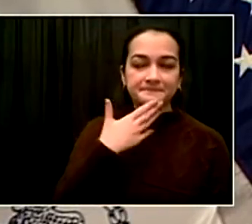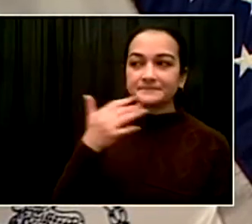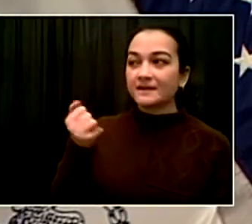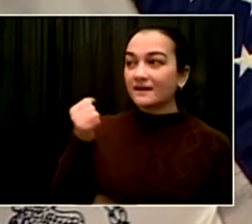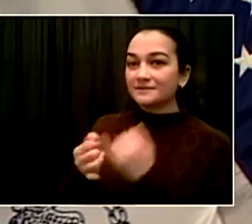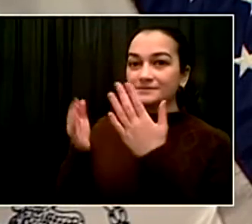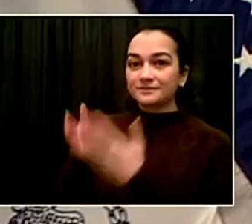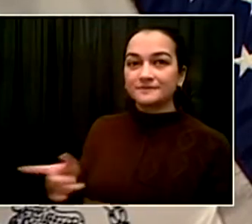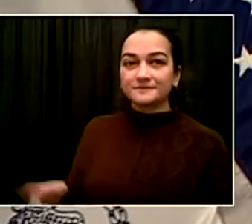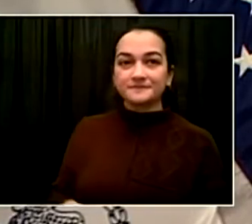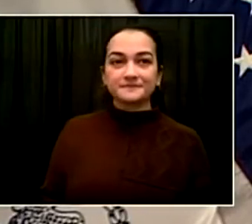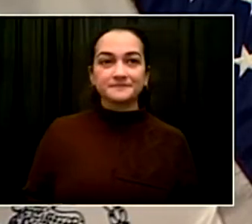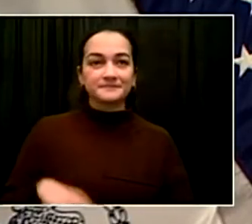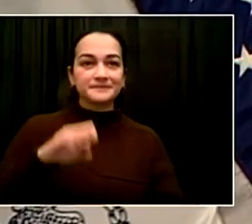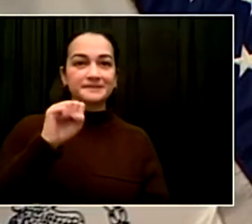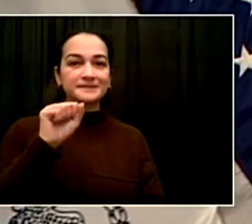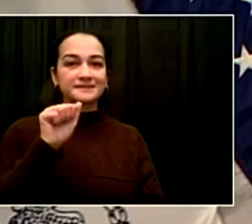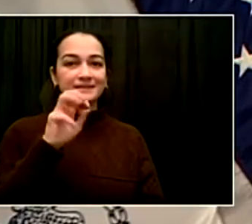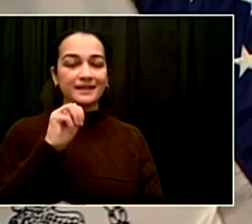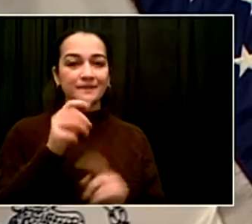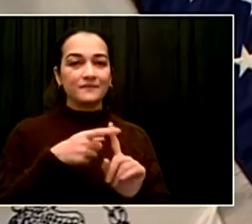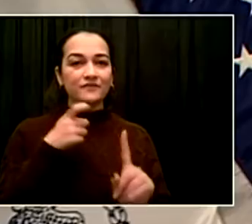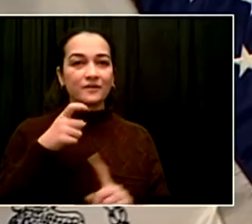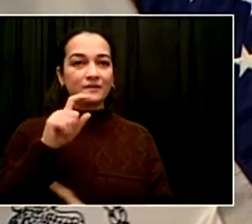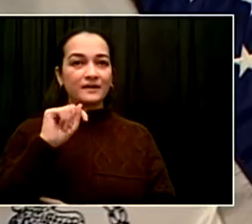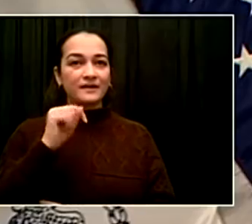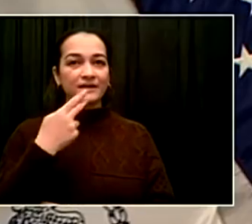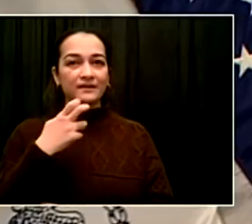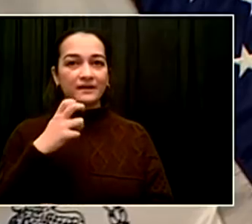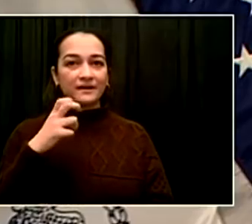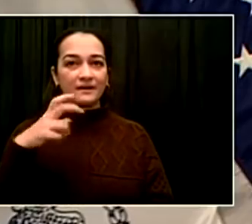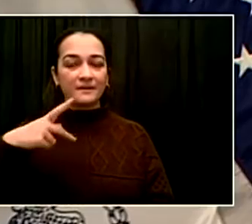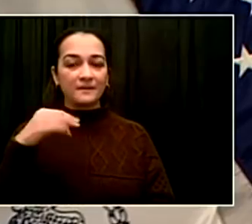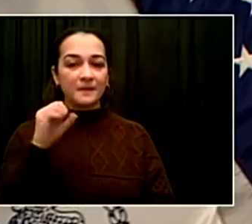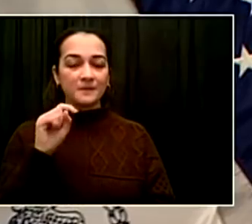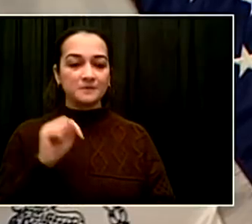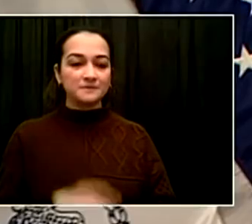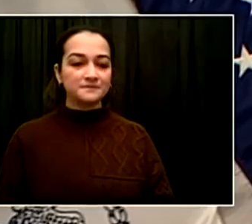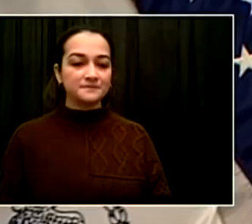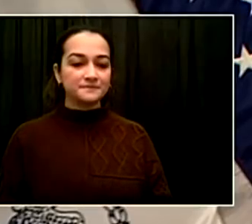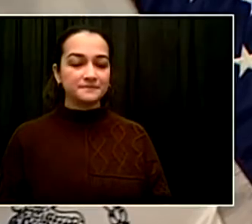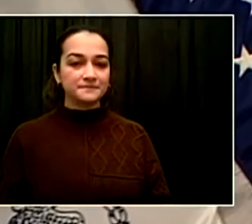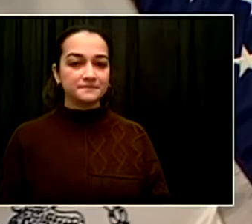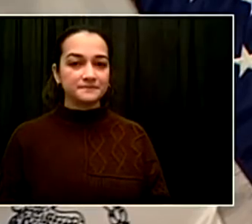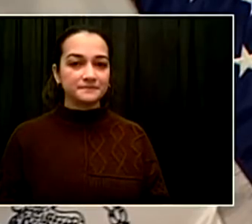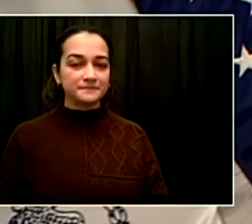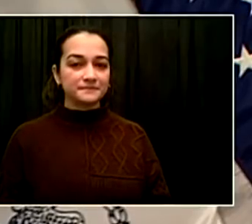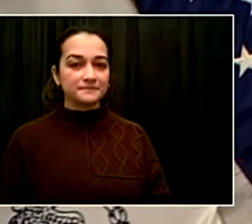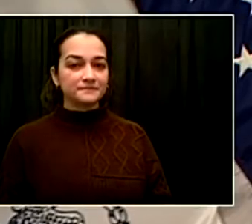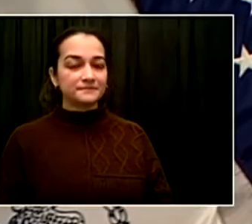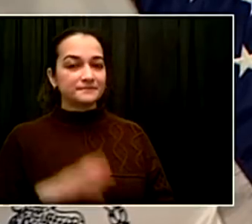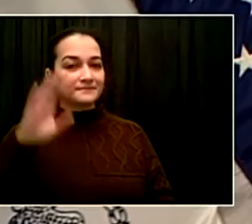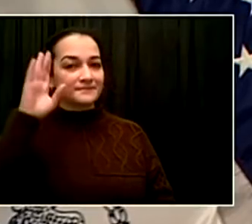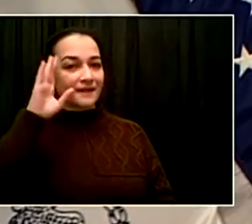LAST QUESTION FOR THE DAY.